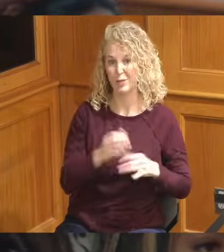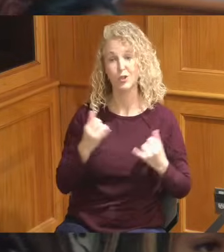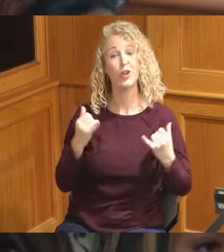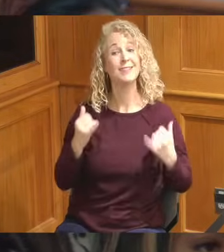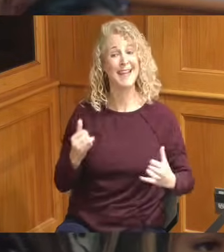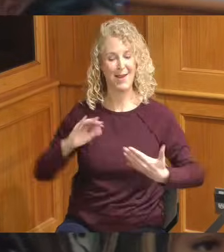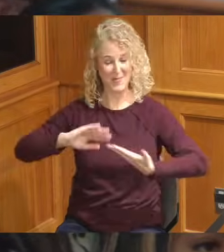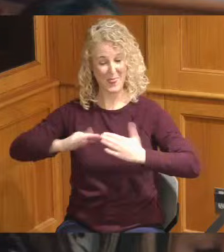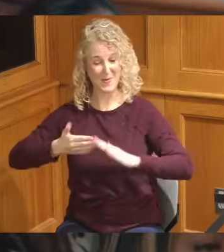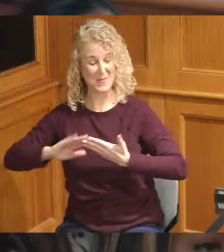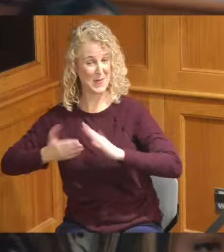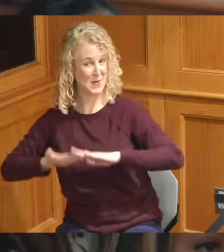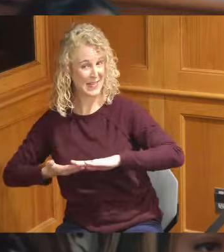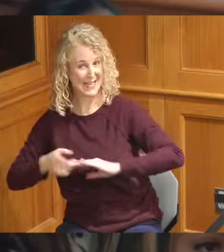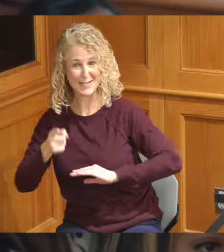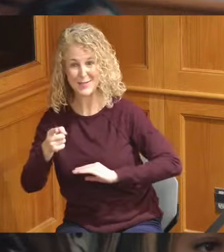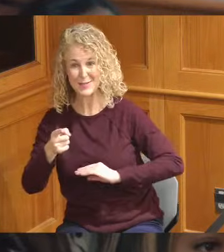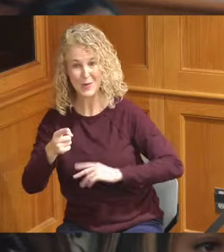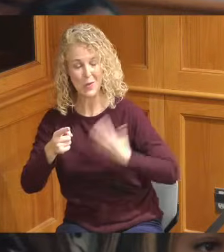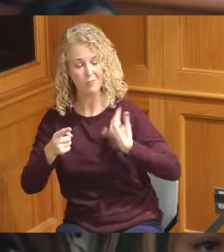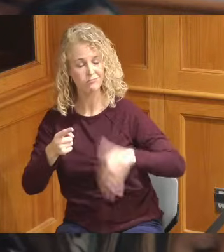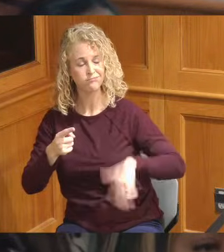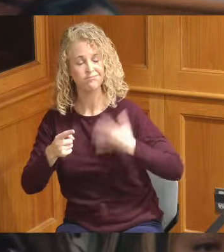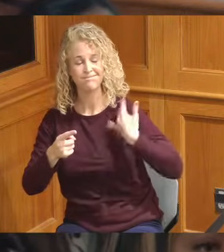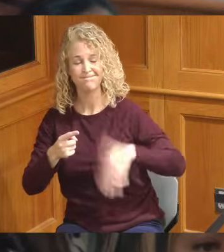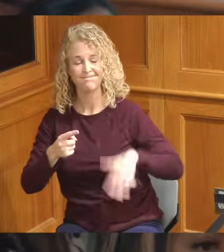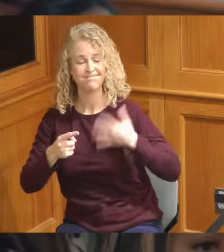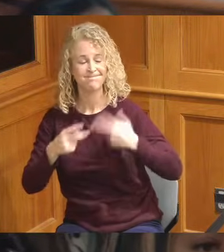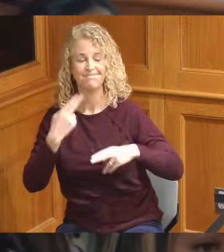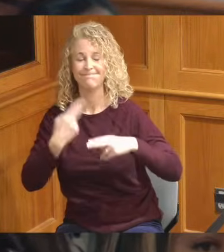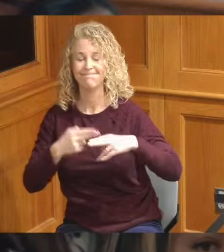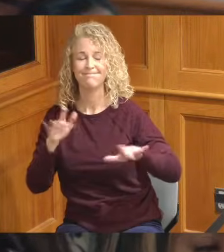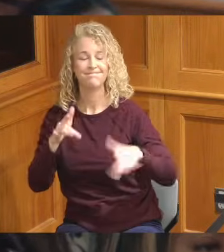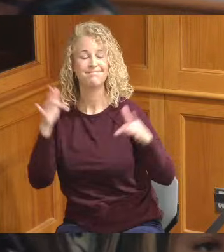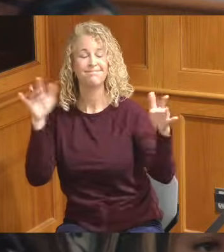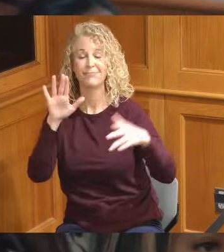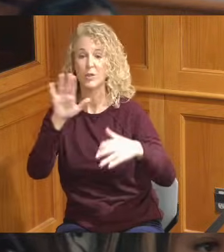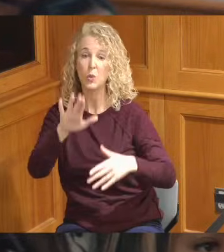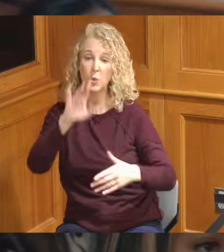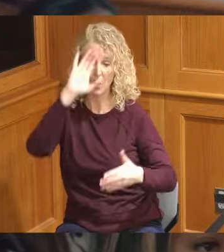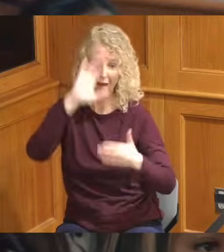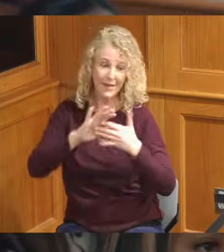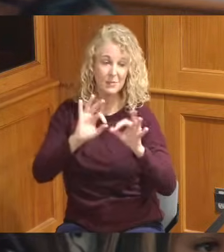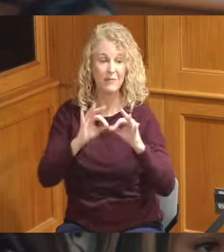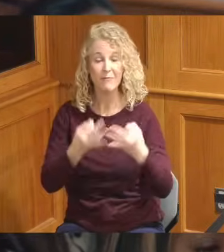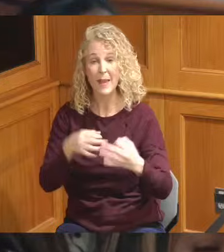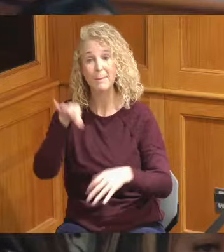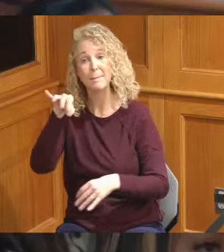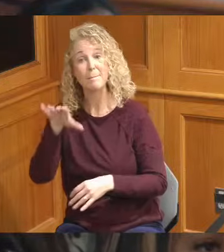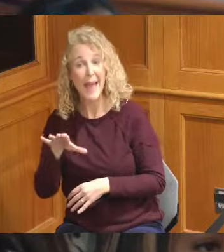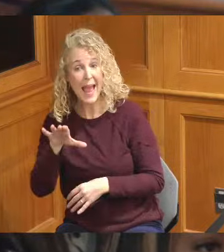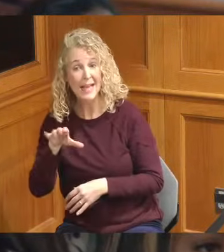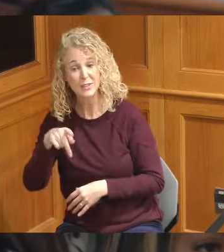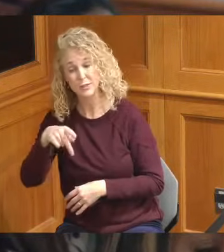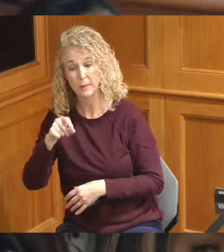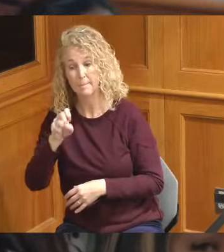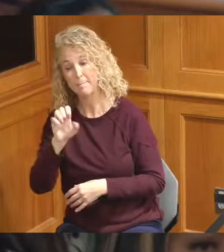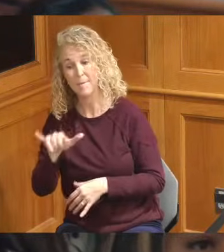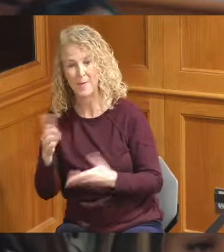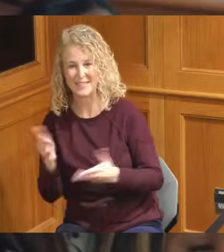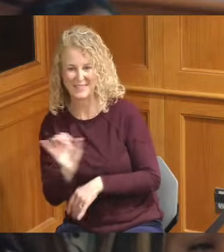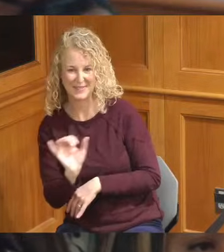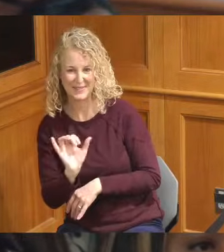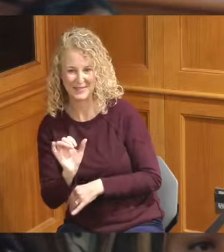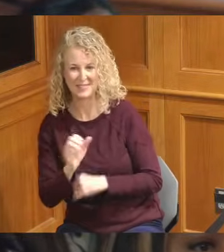community, you have just been remarkable. You and your husband Pastor Posey is here with you today.